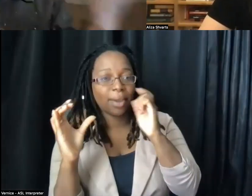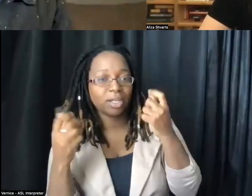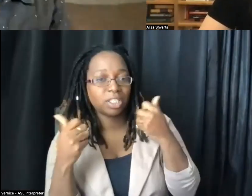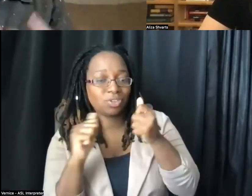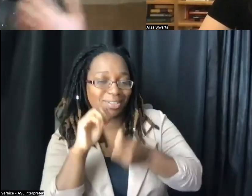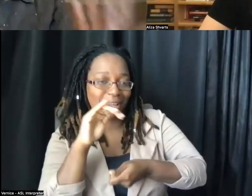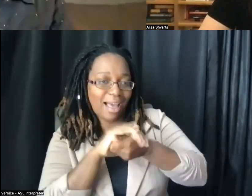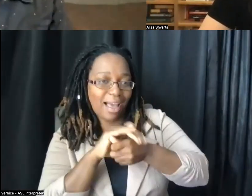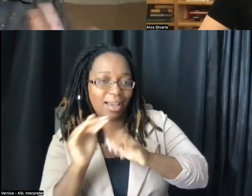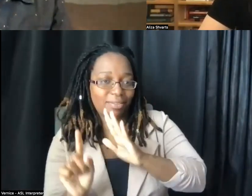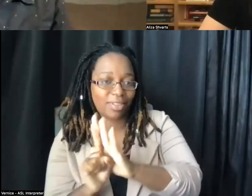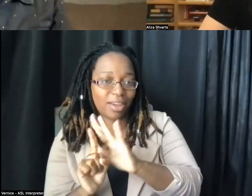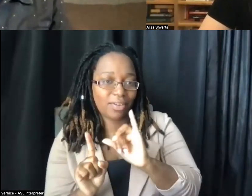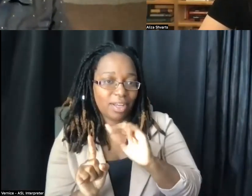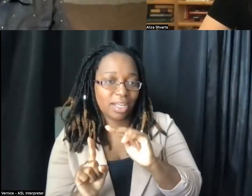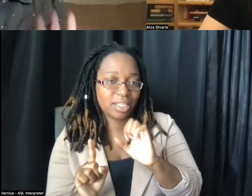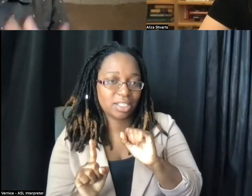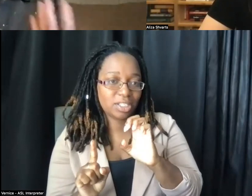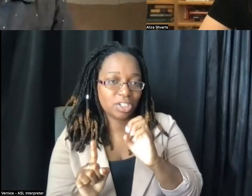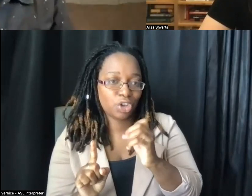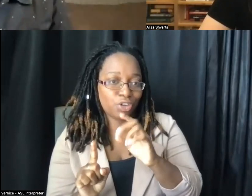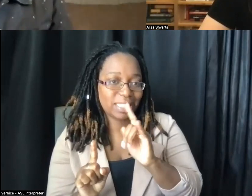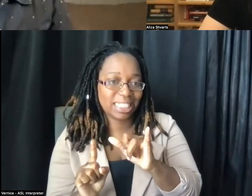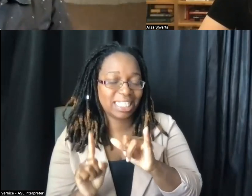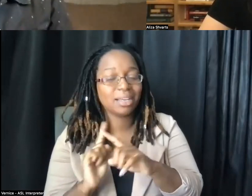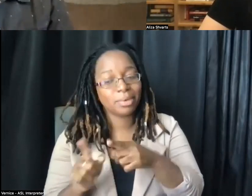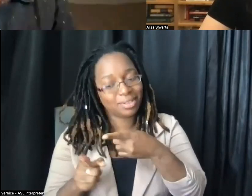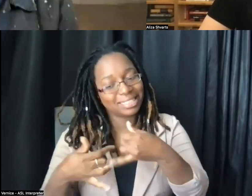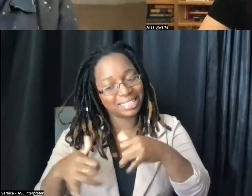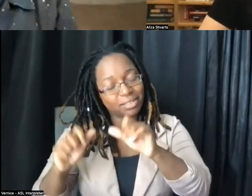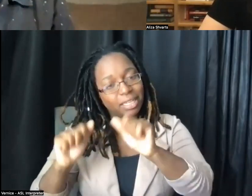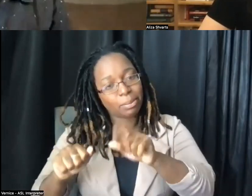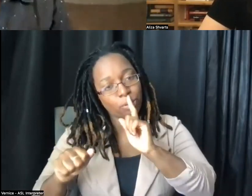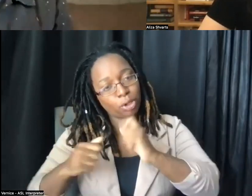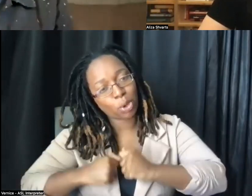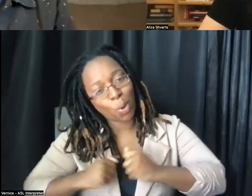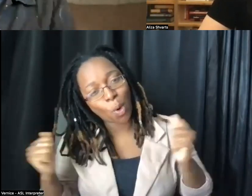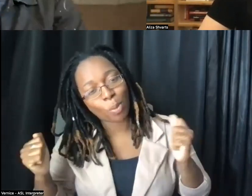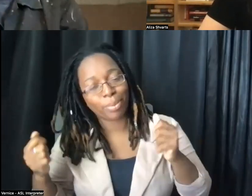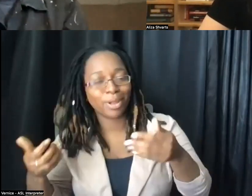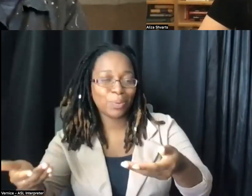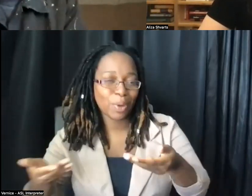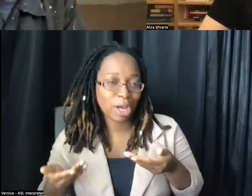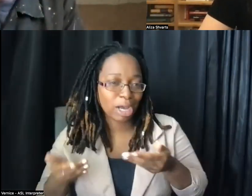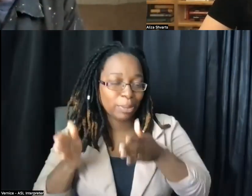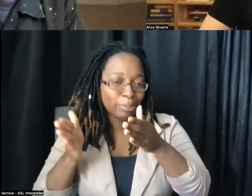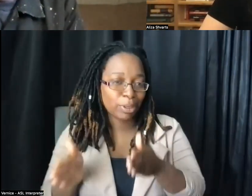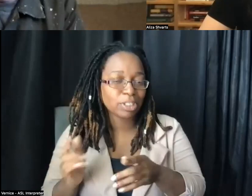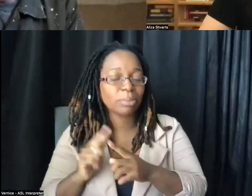to ward off their insecurities. And actually, they can be some of the most open and